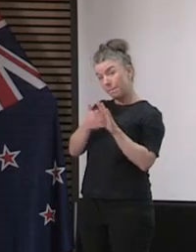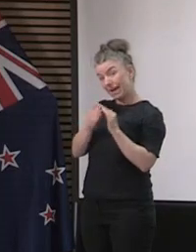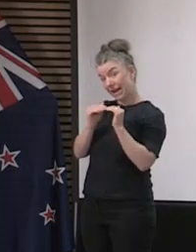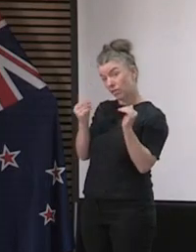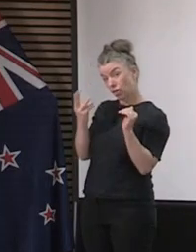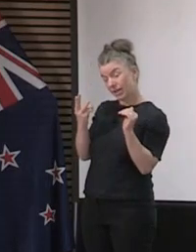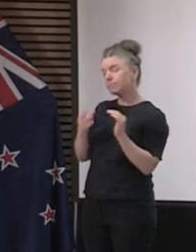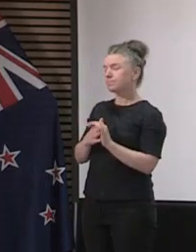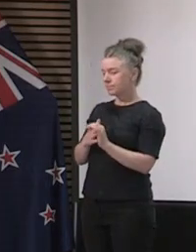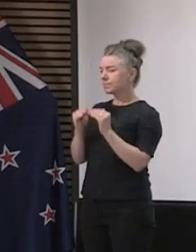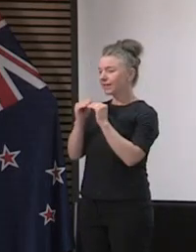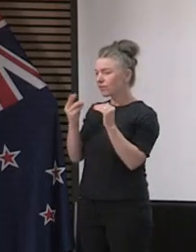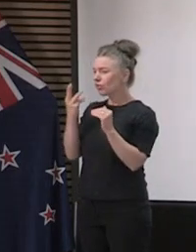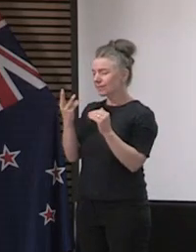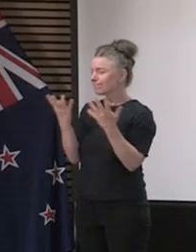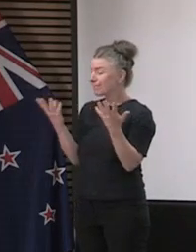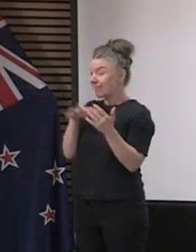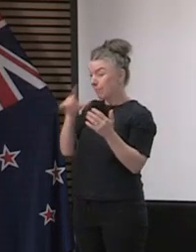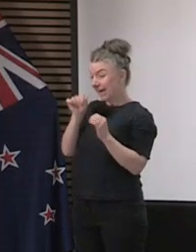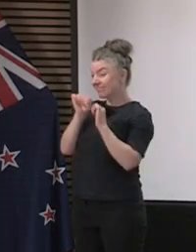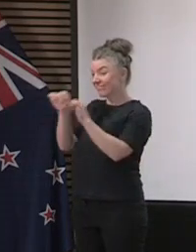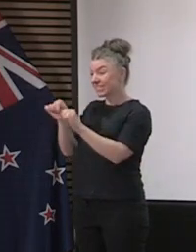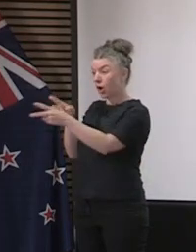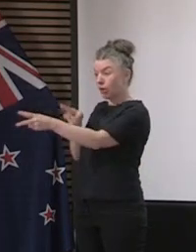Sorry, do you mean under alert - under...